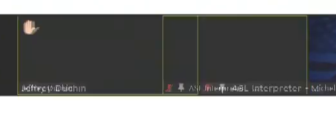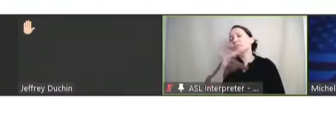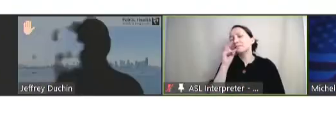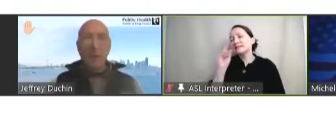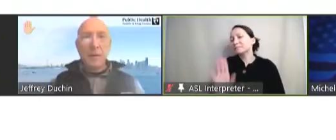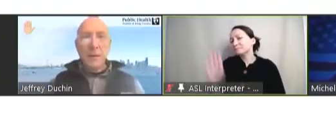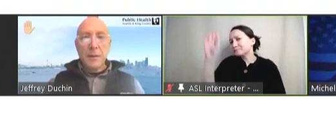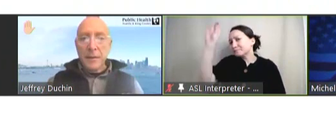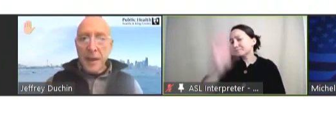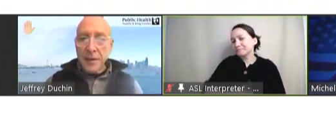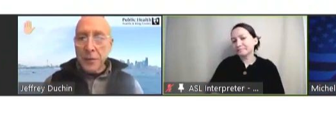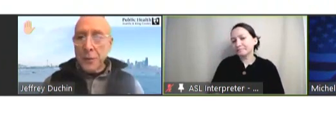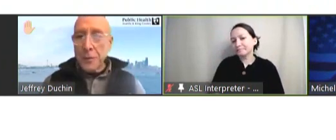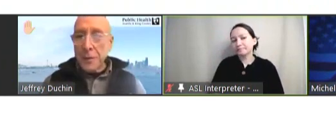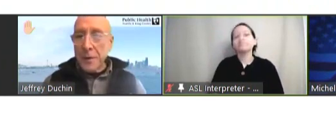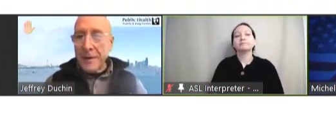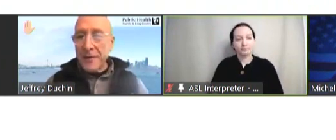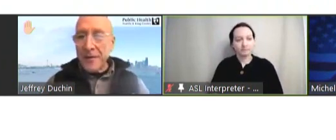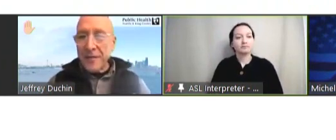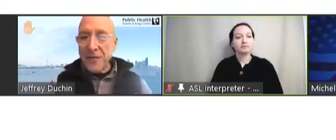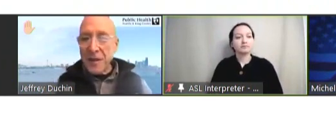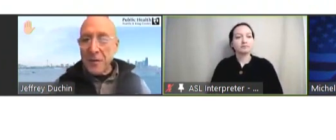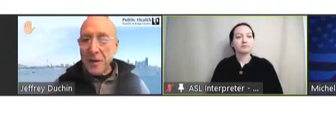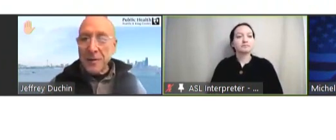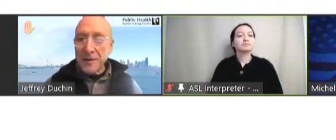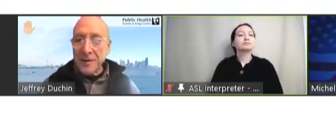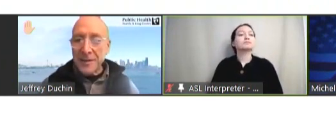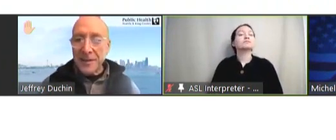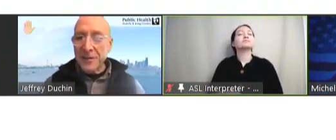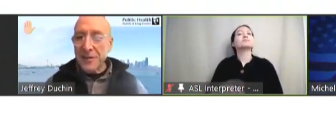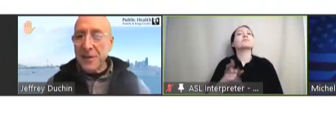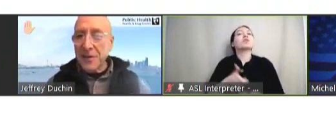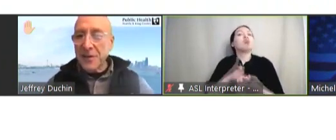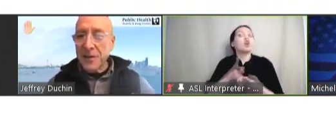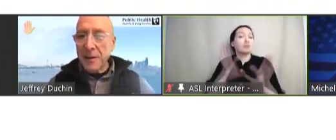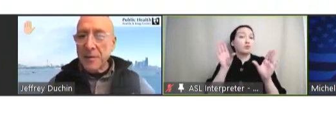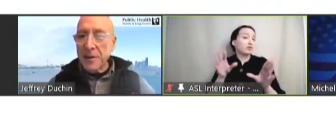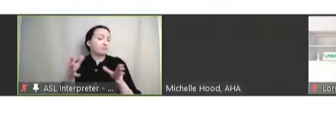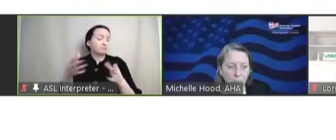Jeffrey Duchin: Thank you. In follow up to this excellent discussion, I'm curious about